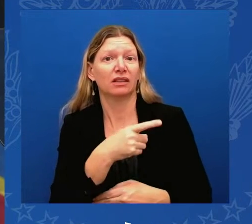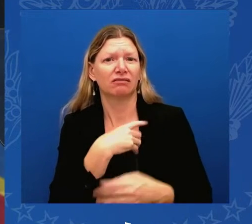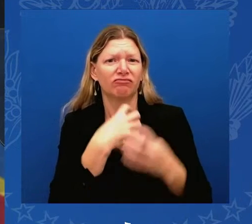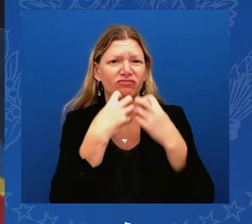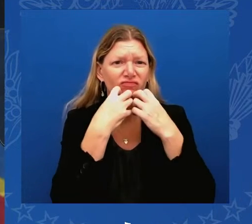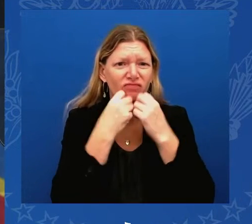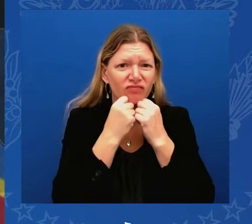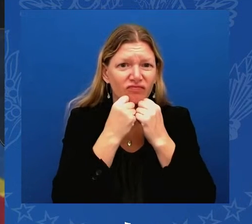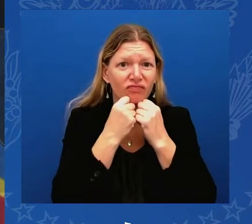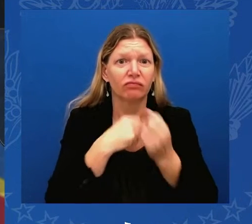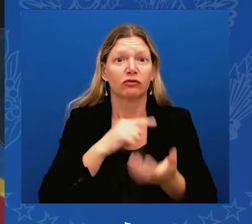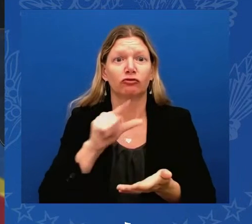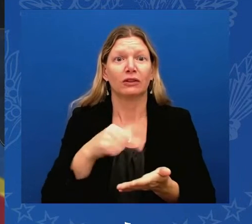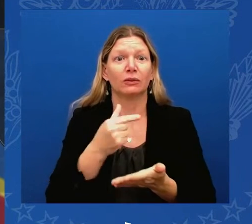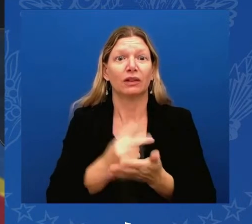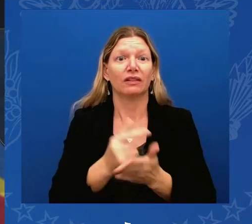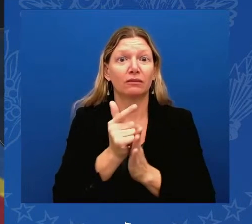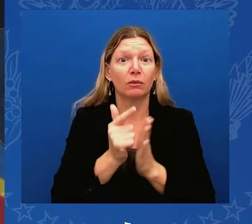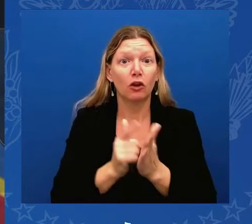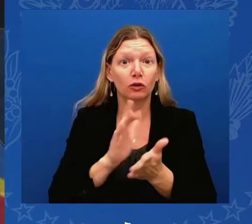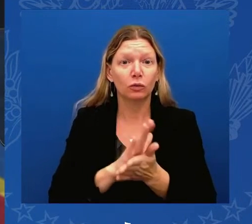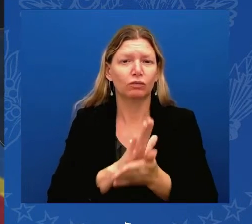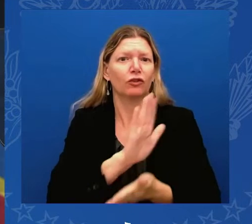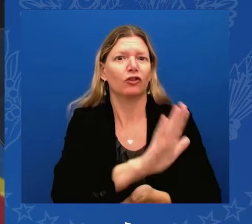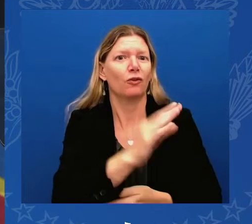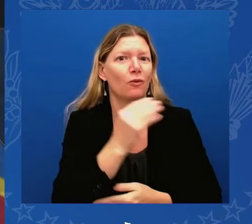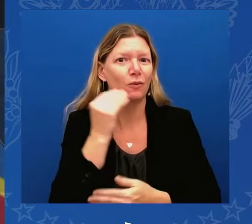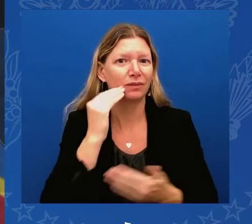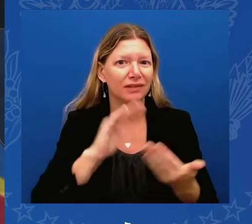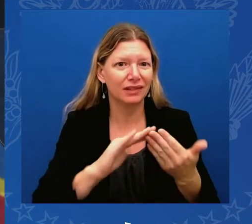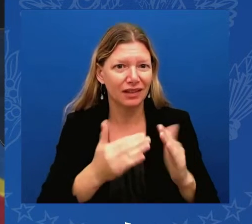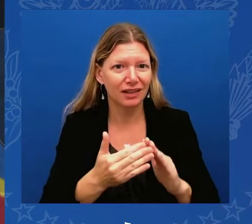Wilmington, Delaware. But then everything changed.